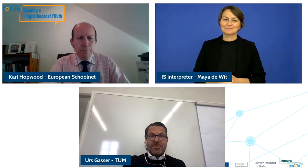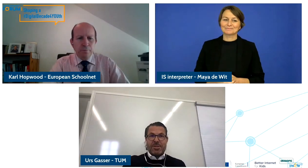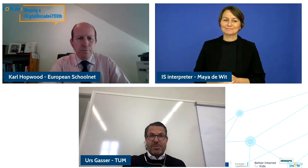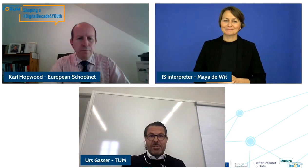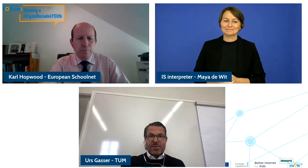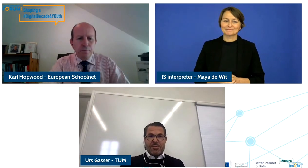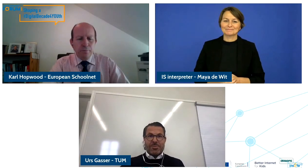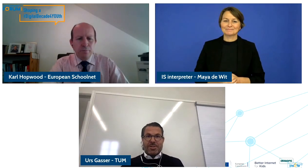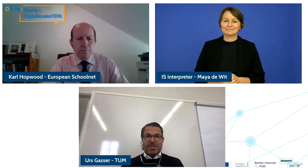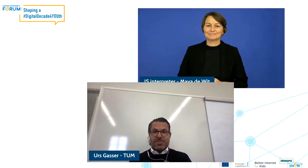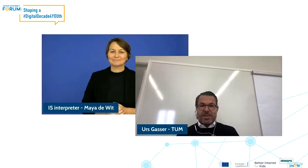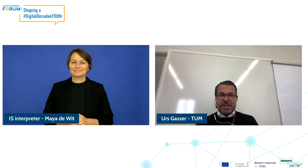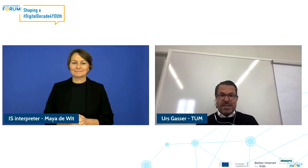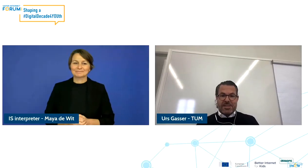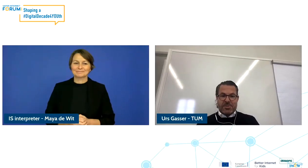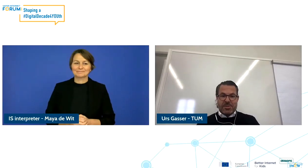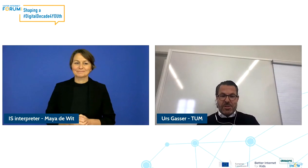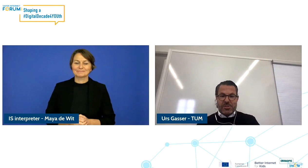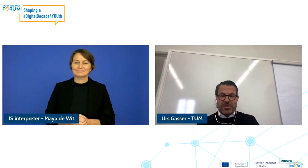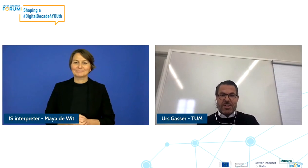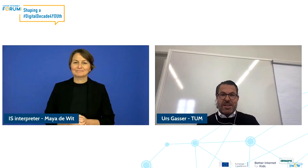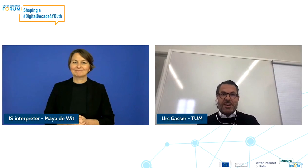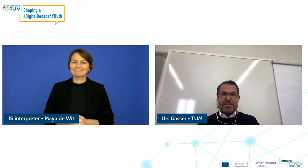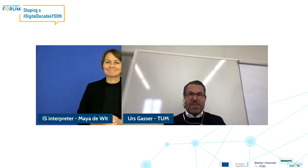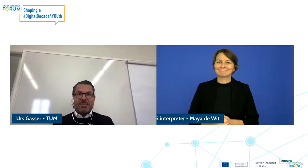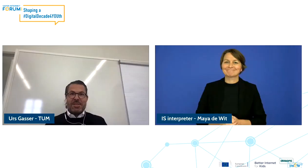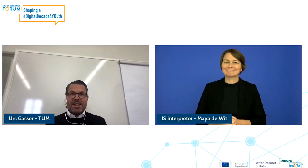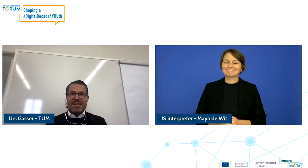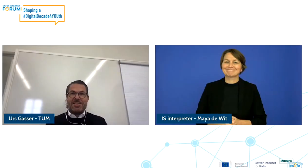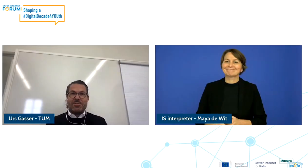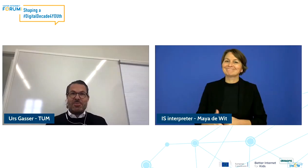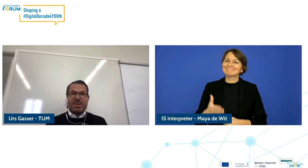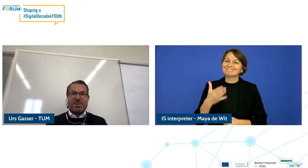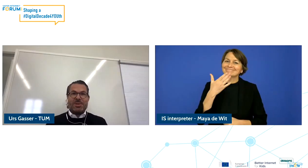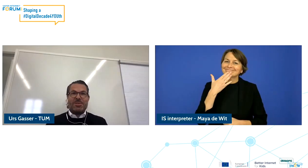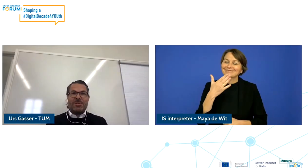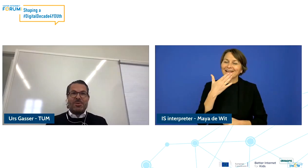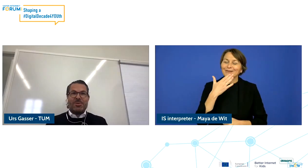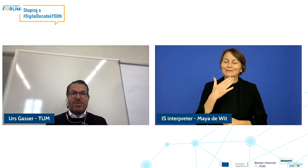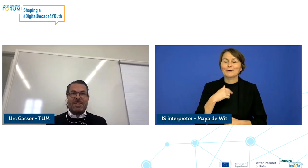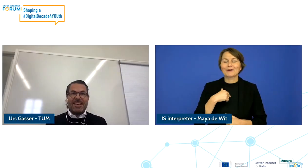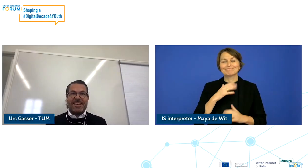Thank you so much for this very kind introduction. I'm delighted to be with you all today.